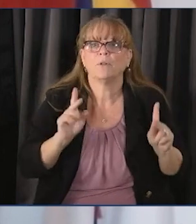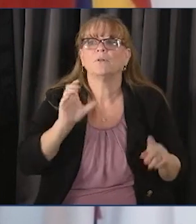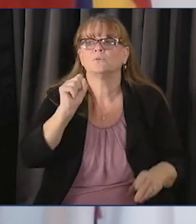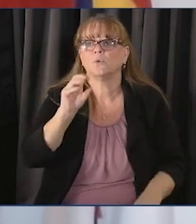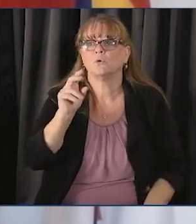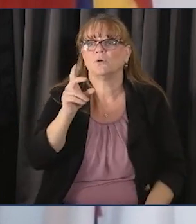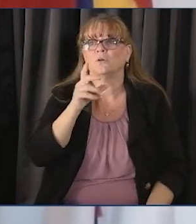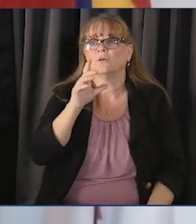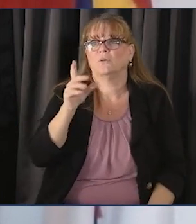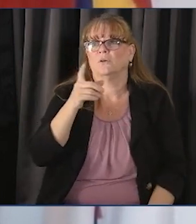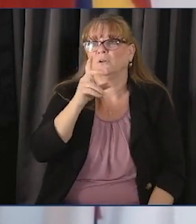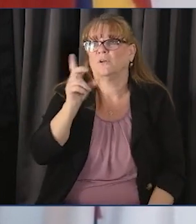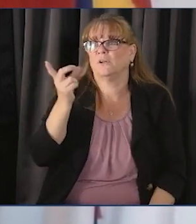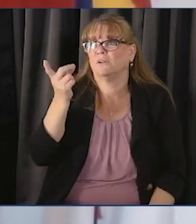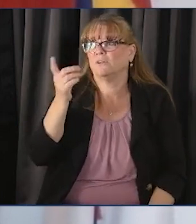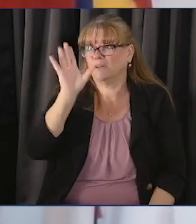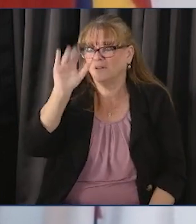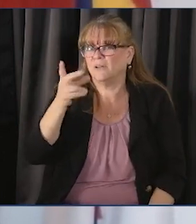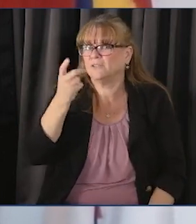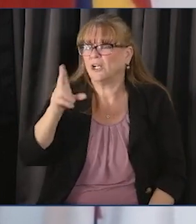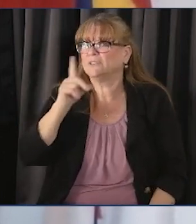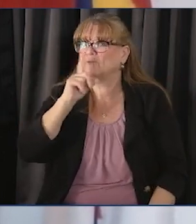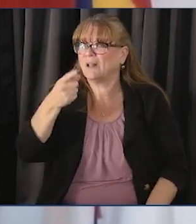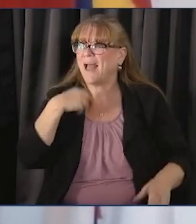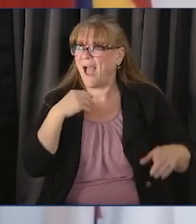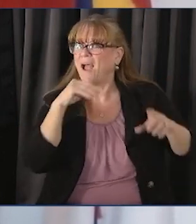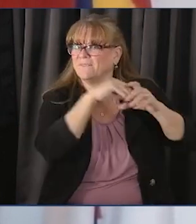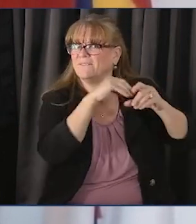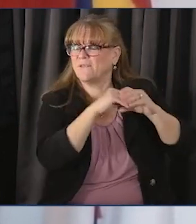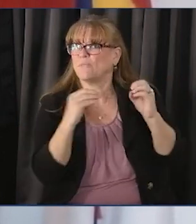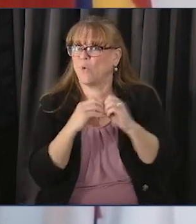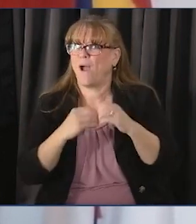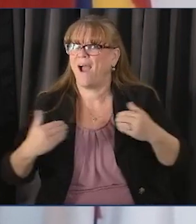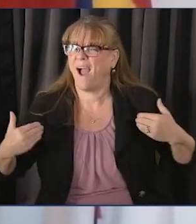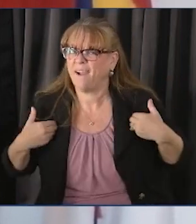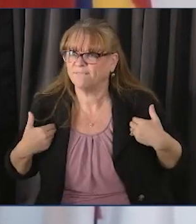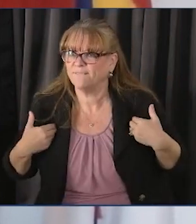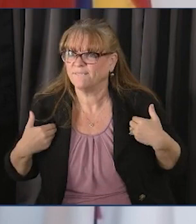So let's have competence. Let's accelerate this. Let's treat this with the urgency that it requires.